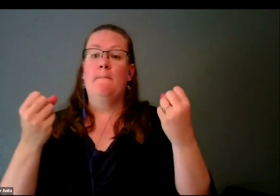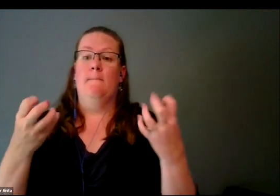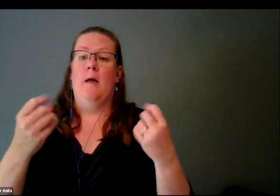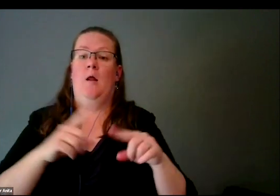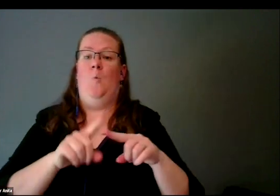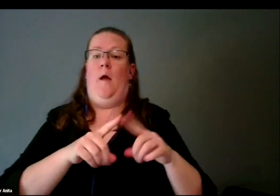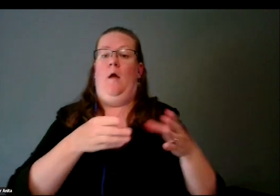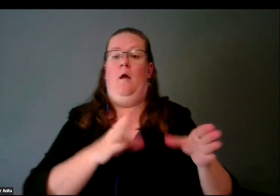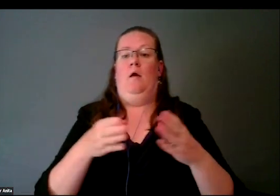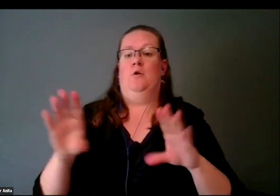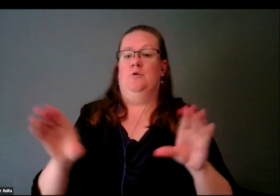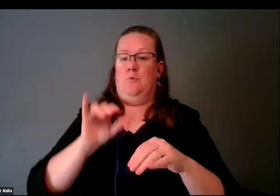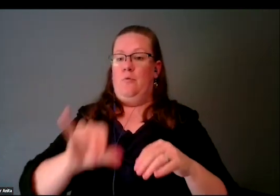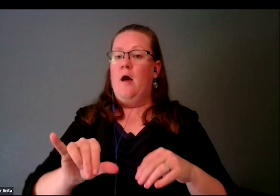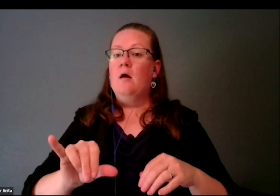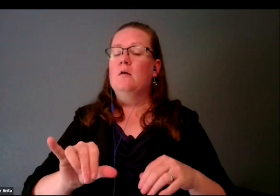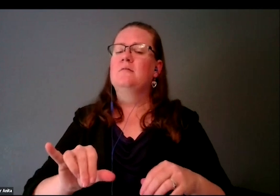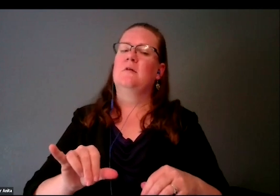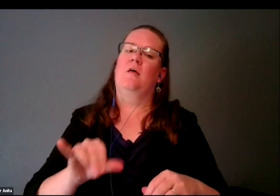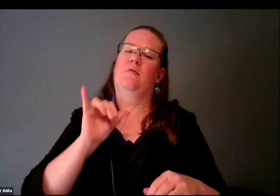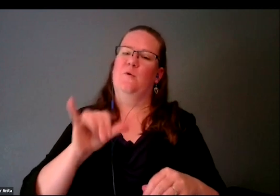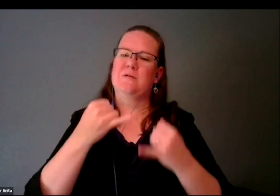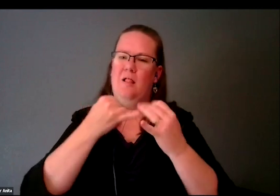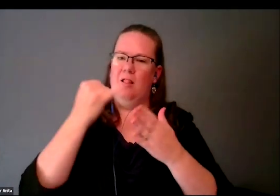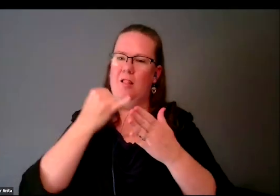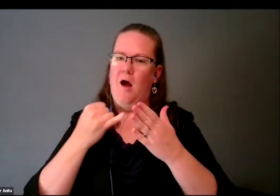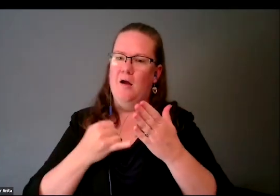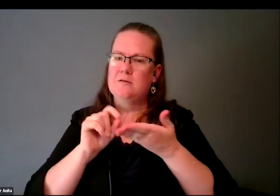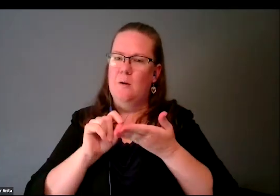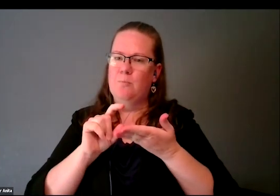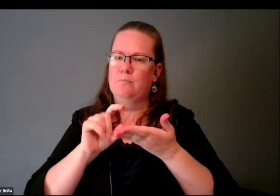be the most prevalent and we'll talk a bit about that as we get started.